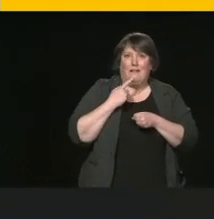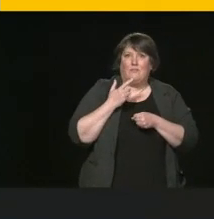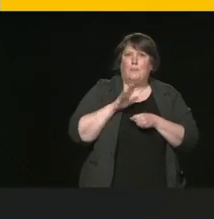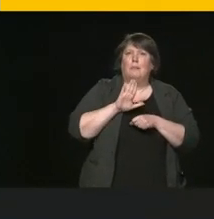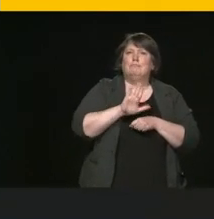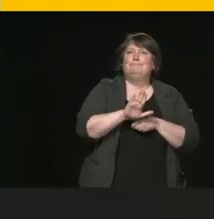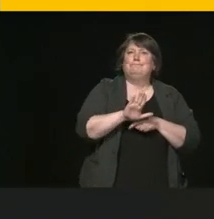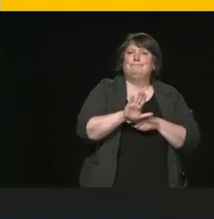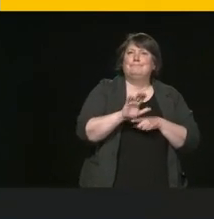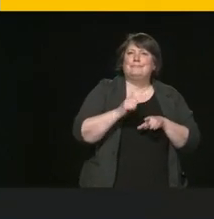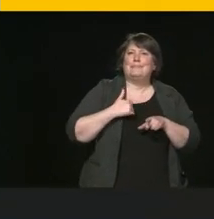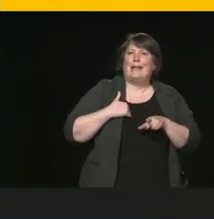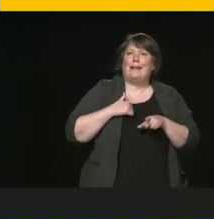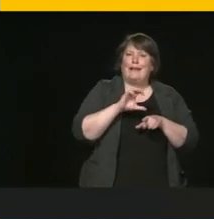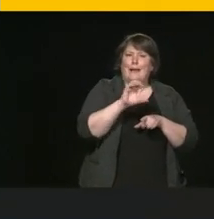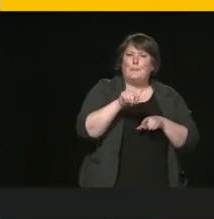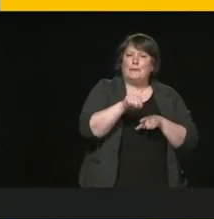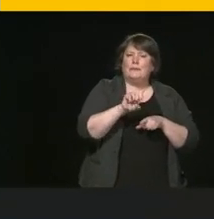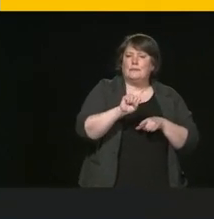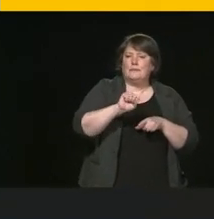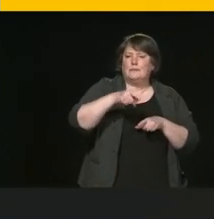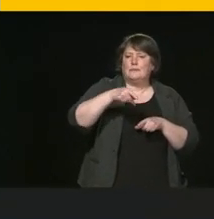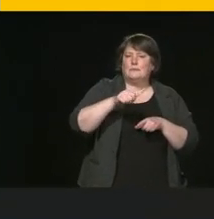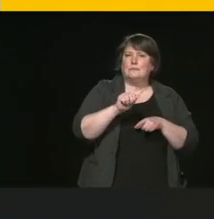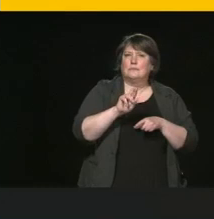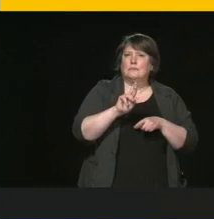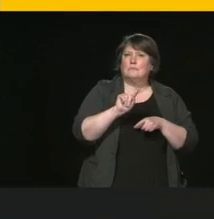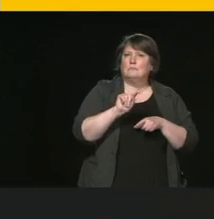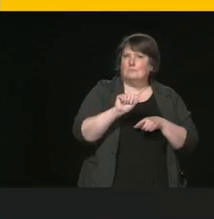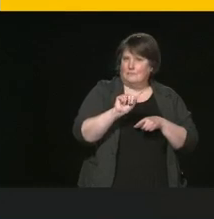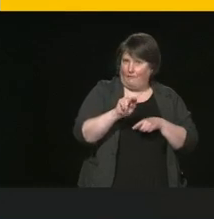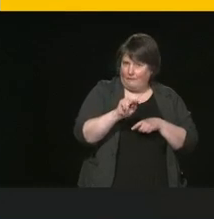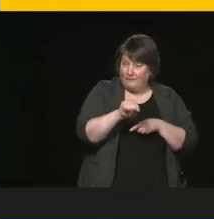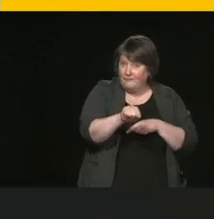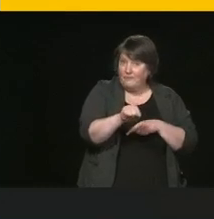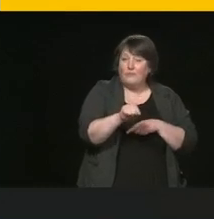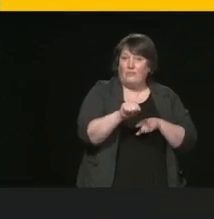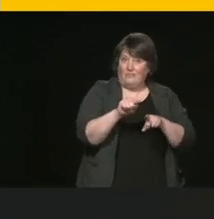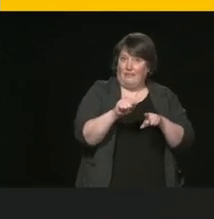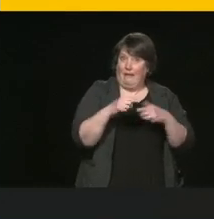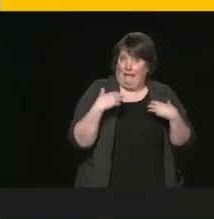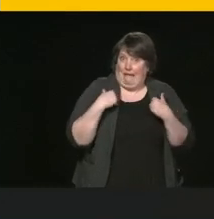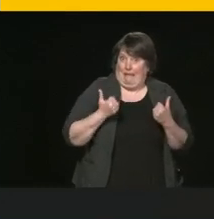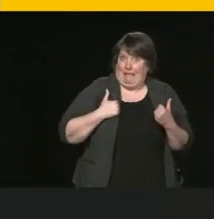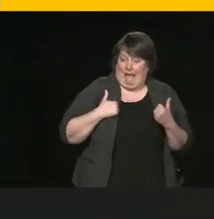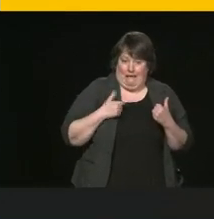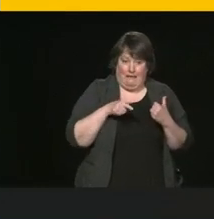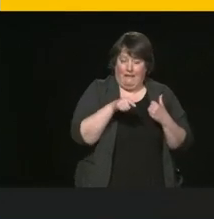DOMESTIC SUPPLIES SUCH AS THE SPARTAN COMPANY THAT IS